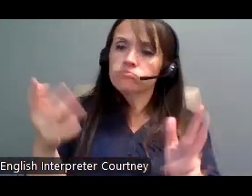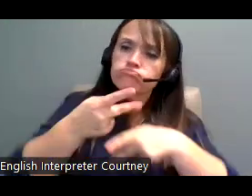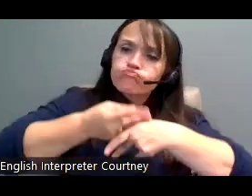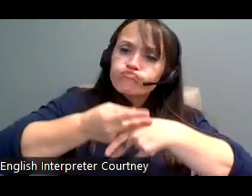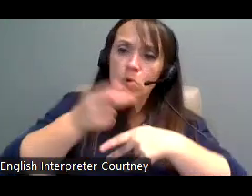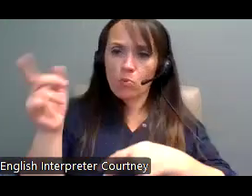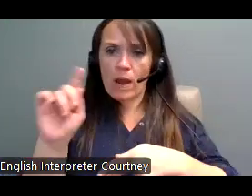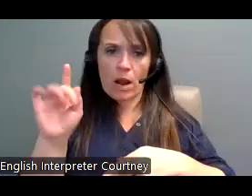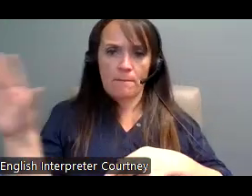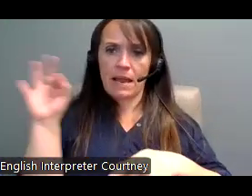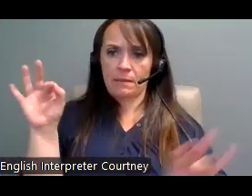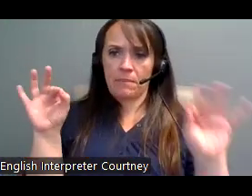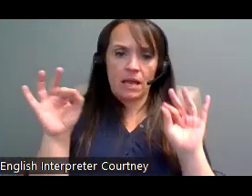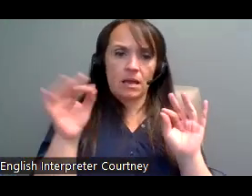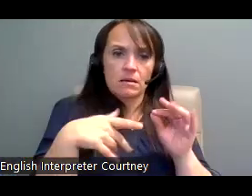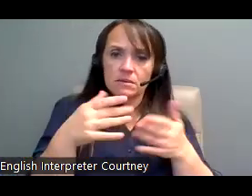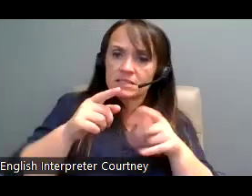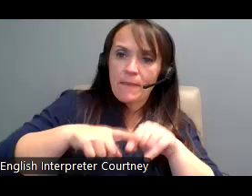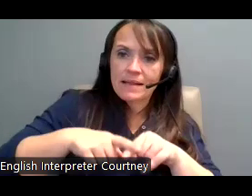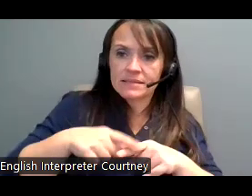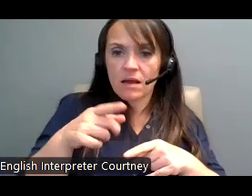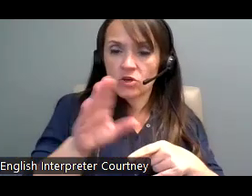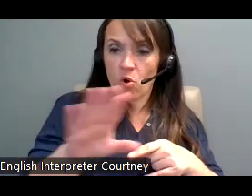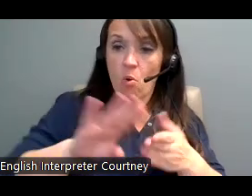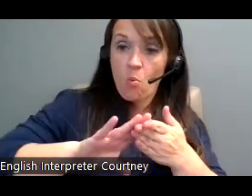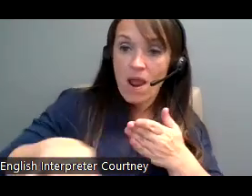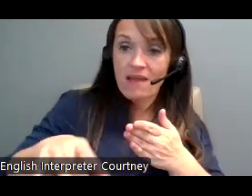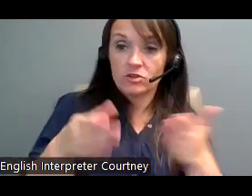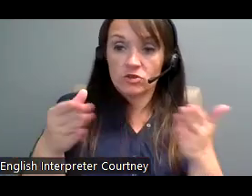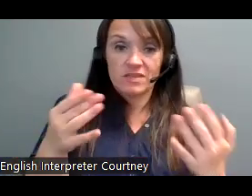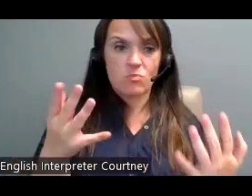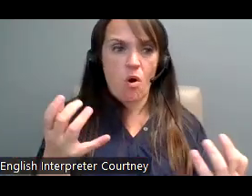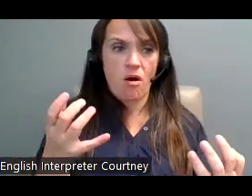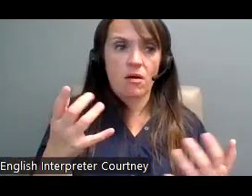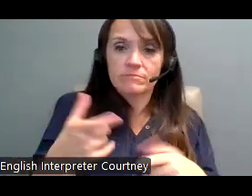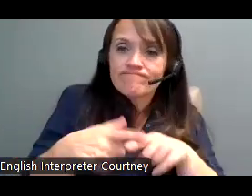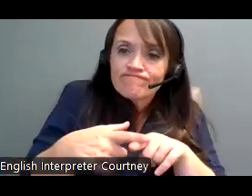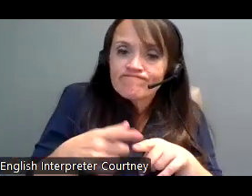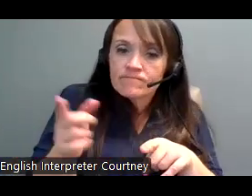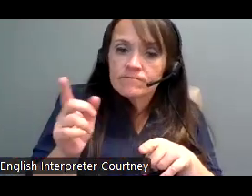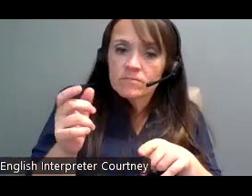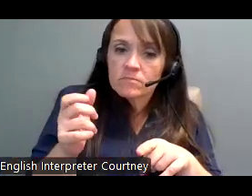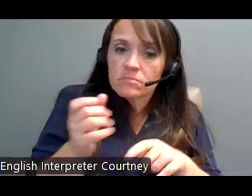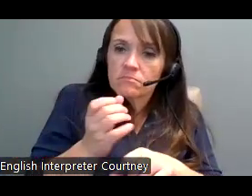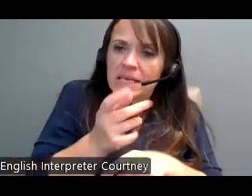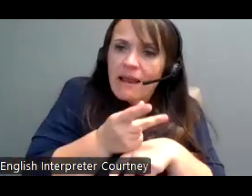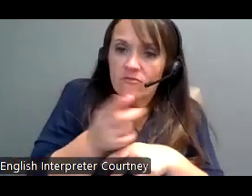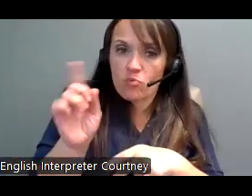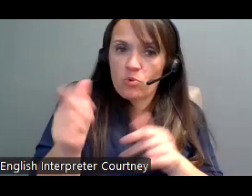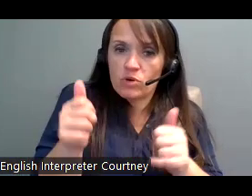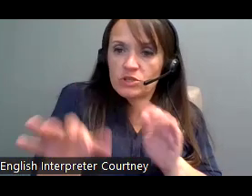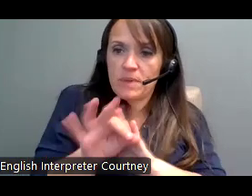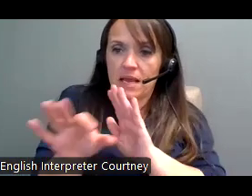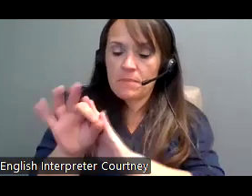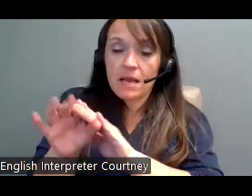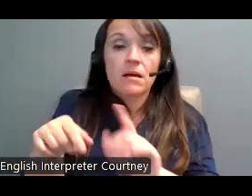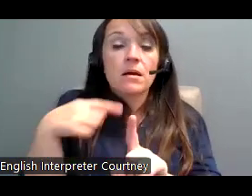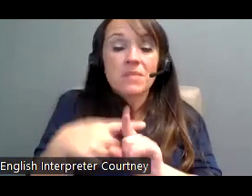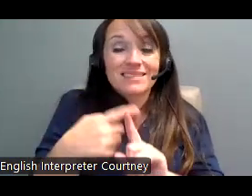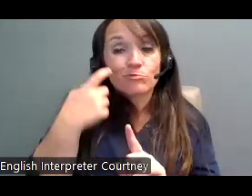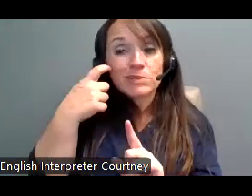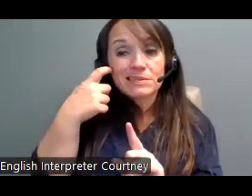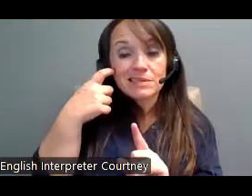if you want to access waiver services. and the federal regulations that govern Medicaid were amended a few years ago to make sure